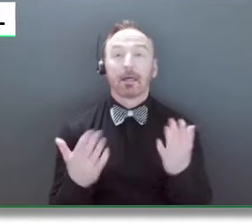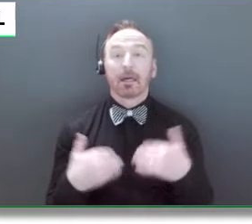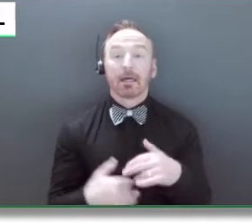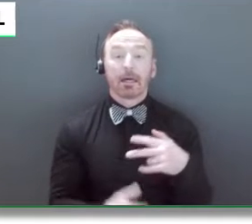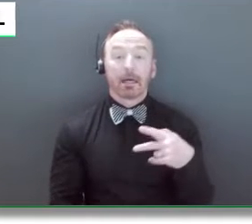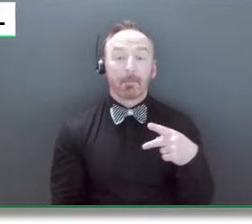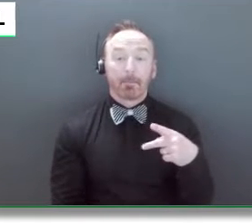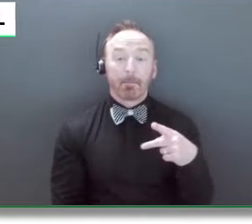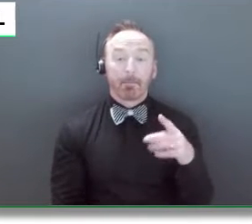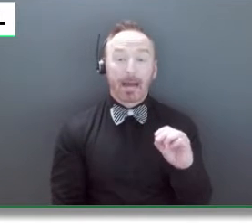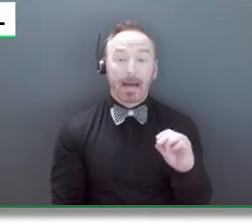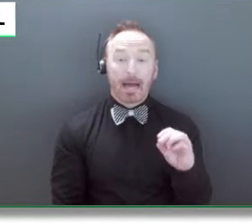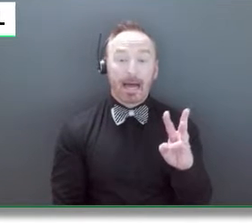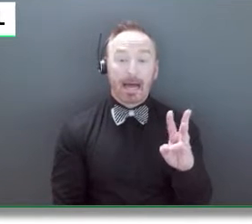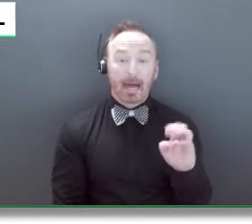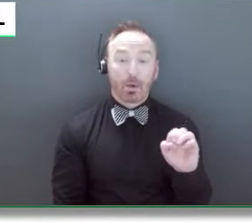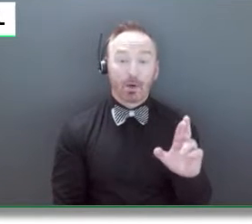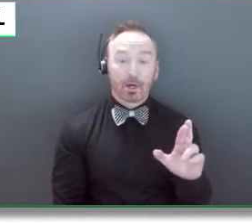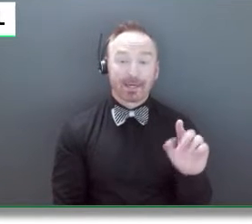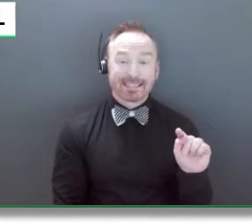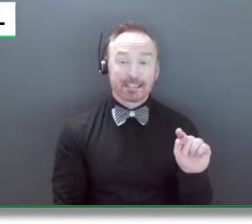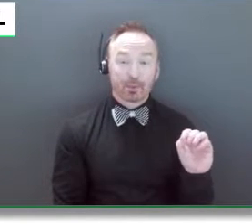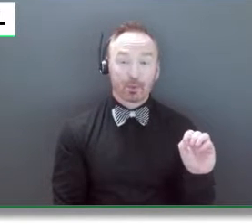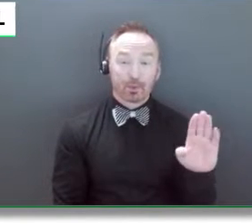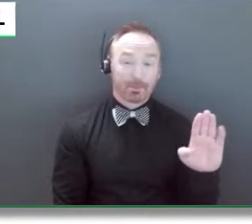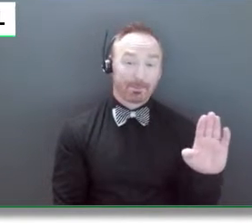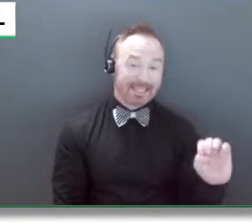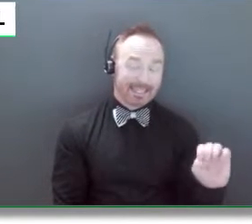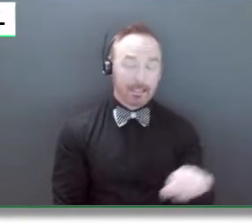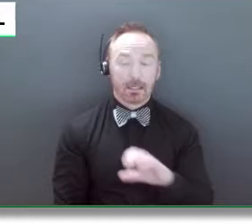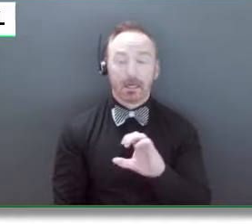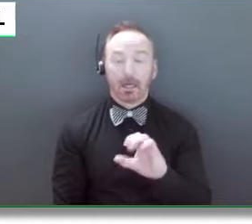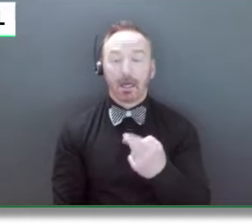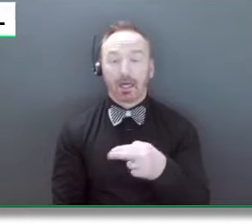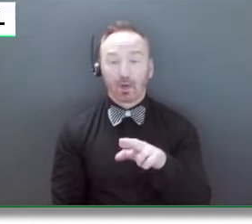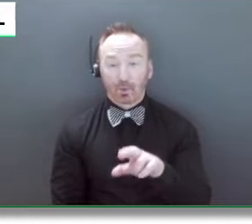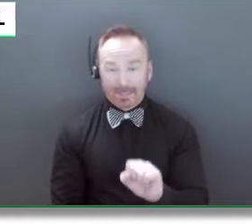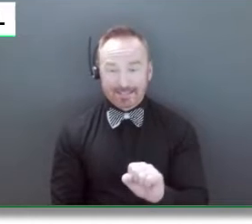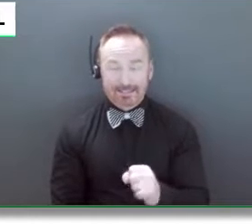uh over in kelowna, a adaptive there's so many coming up. So